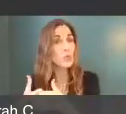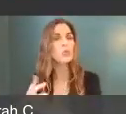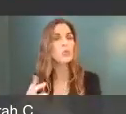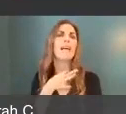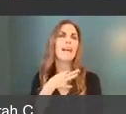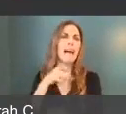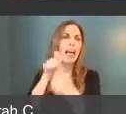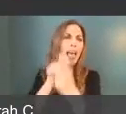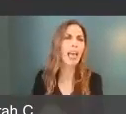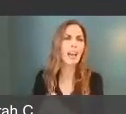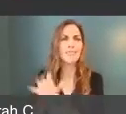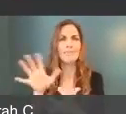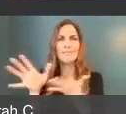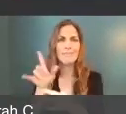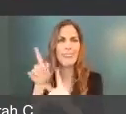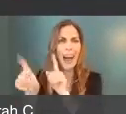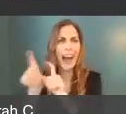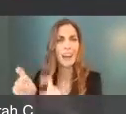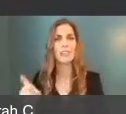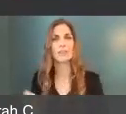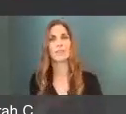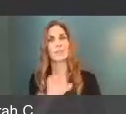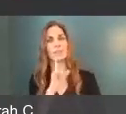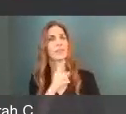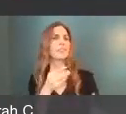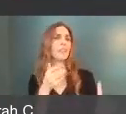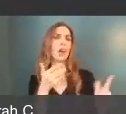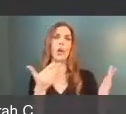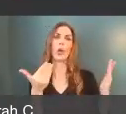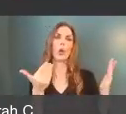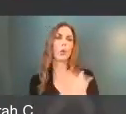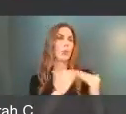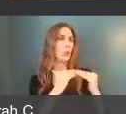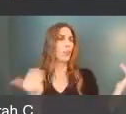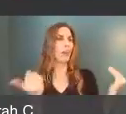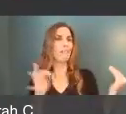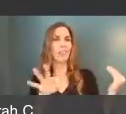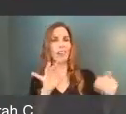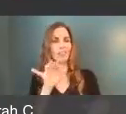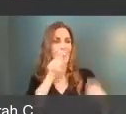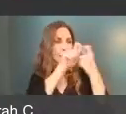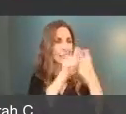[Commissioner Arkoosh] Jim, I think you hit a new level of granularity in, 45 weeks it took you, but